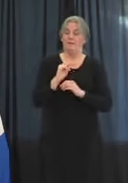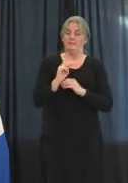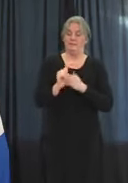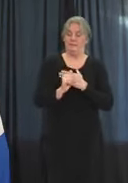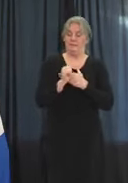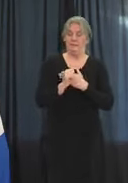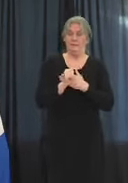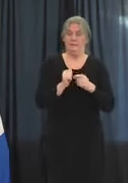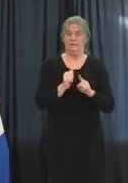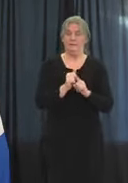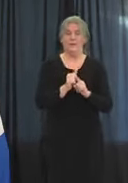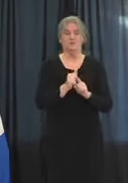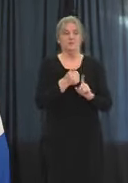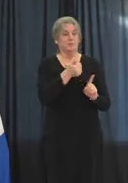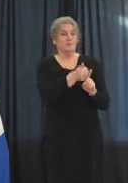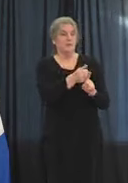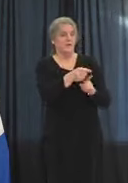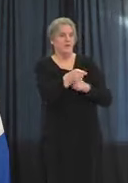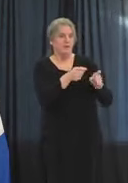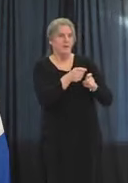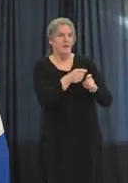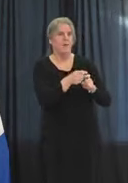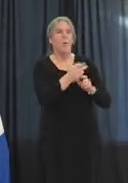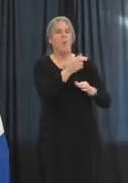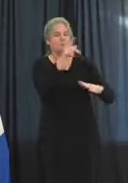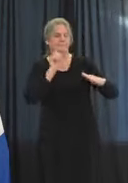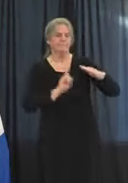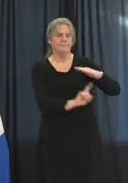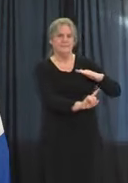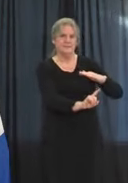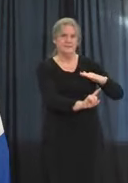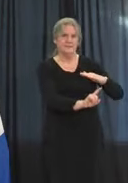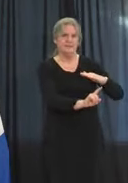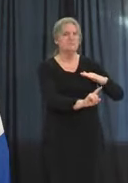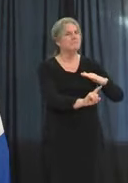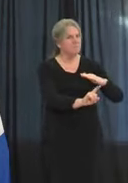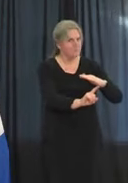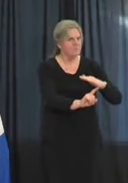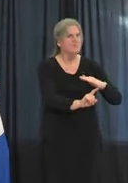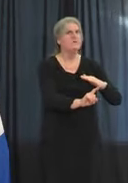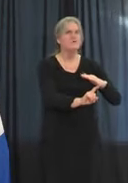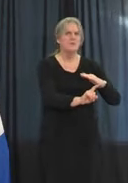are then advised to either self monitor or self isolate and we take a very conservative